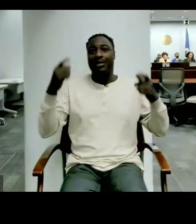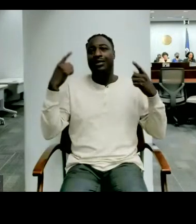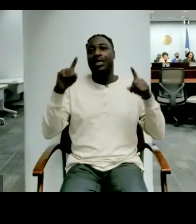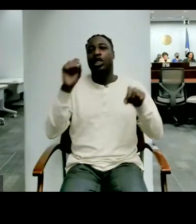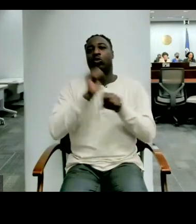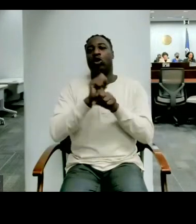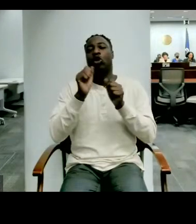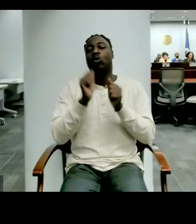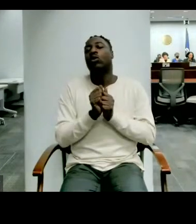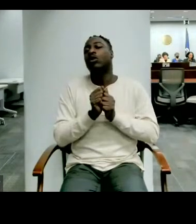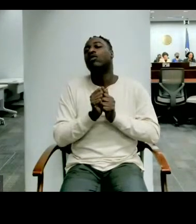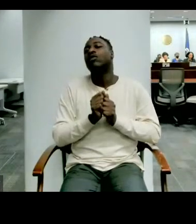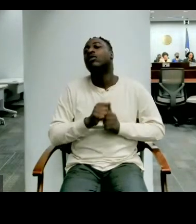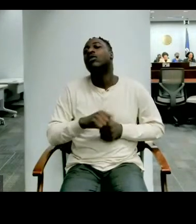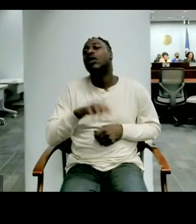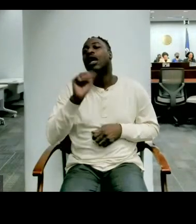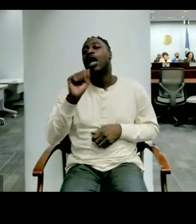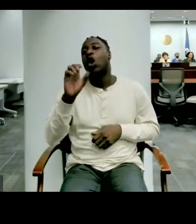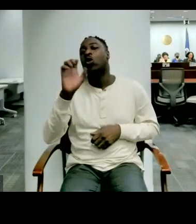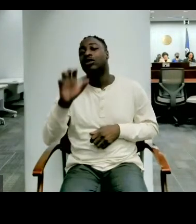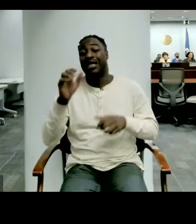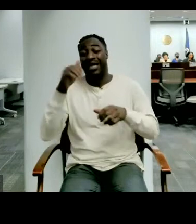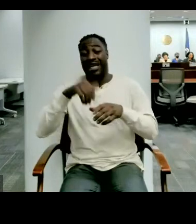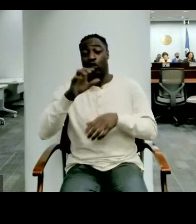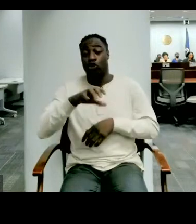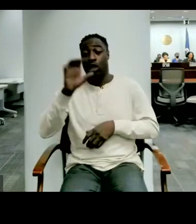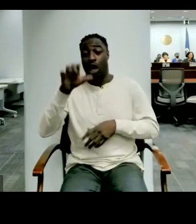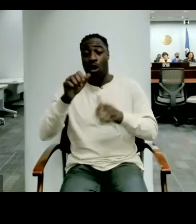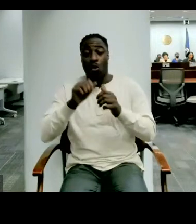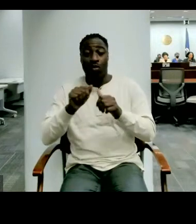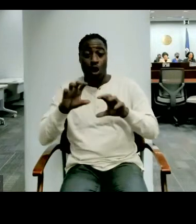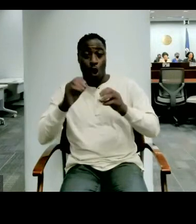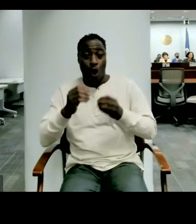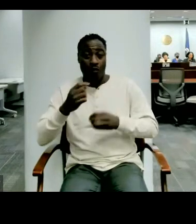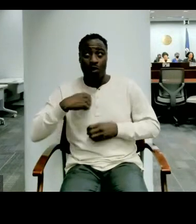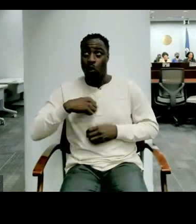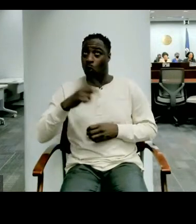Chicago area with that office, we would love to, we see these problems nationwide,